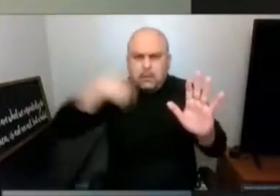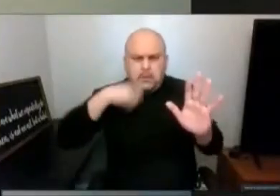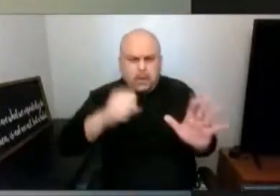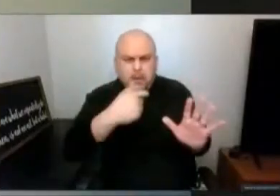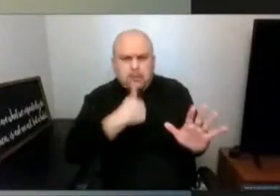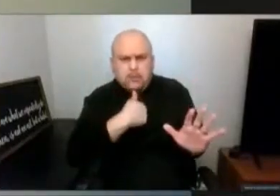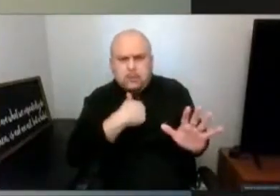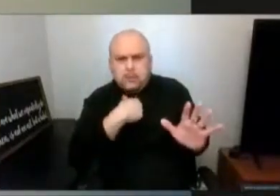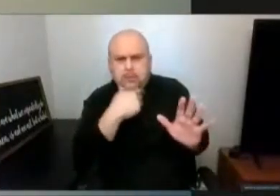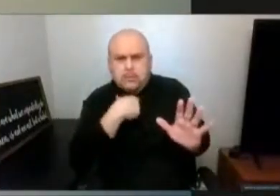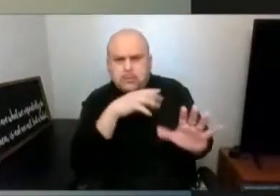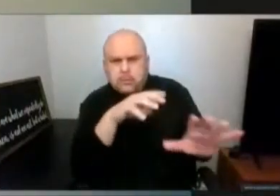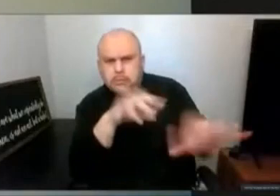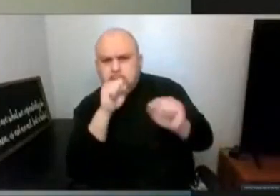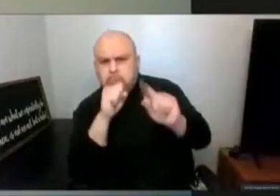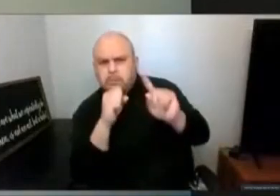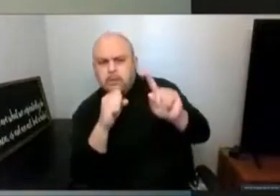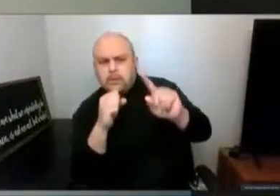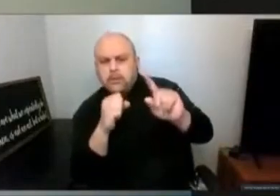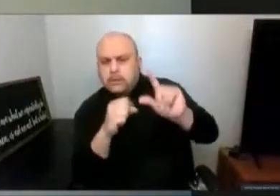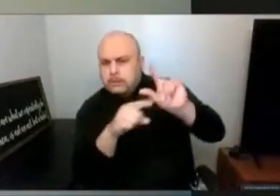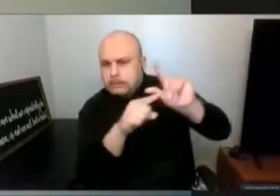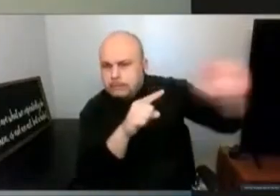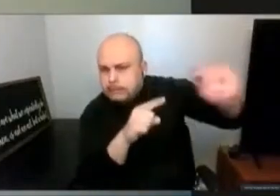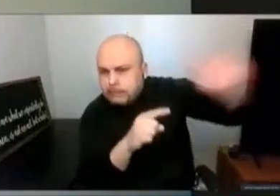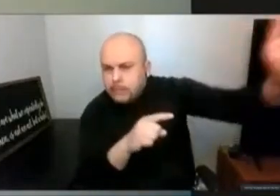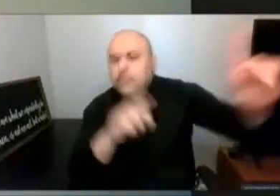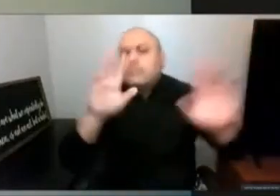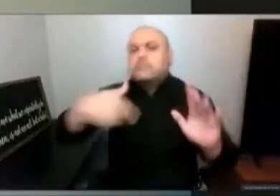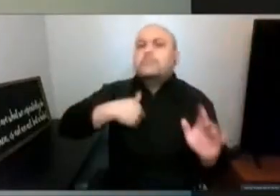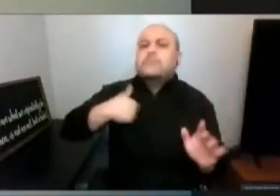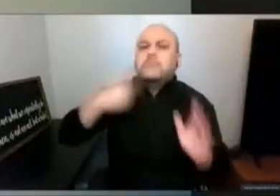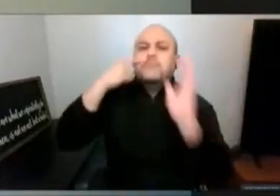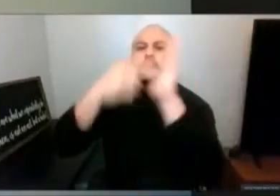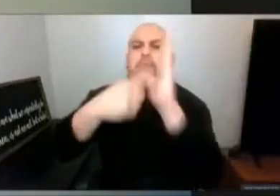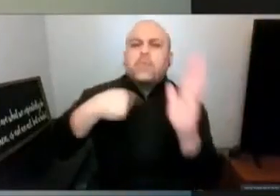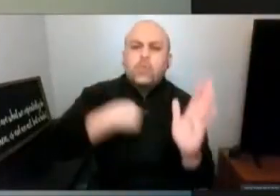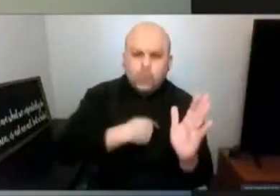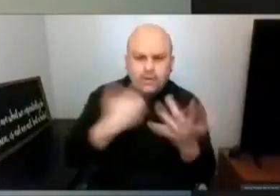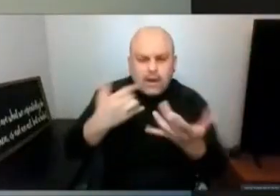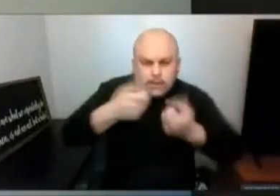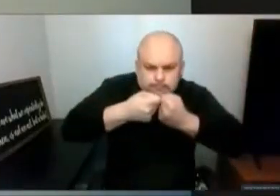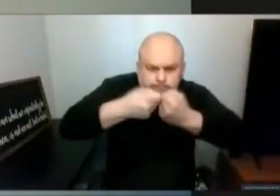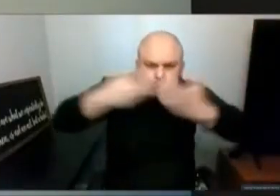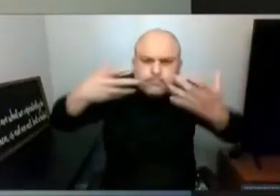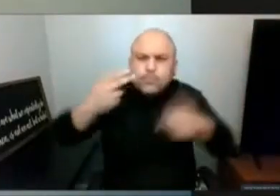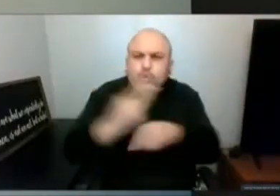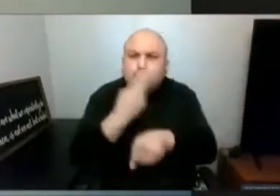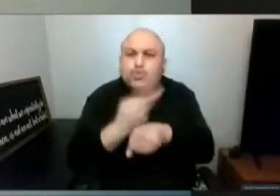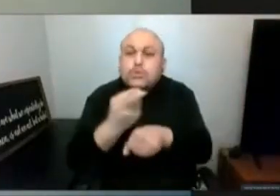So, you know, we are right now expanding our substance use treatment programs at Ross University.